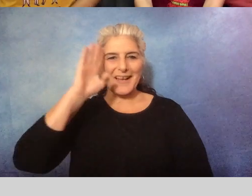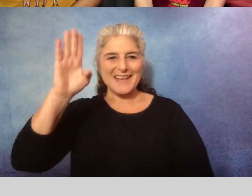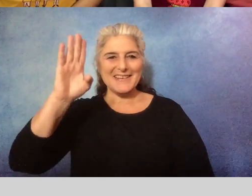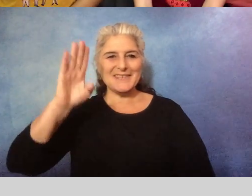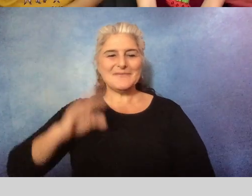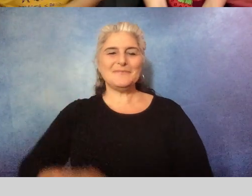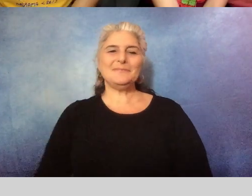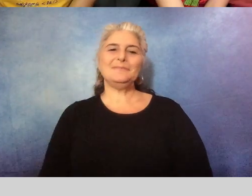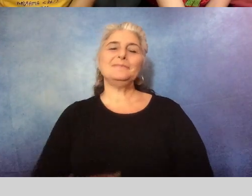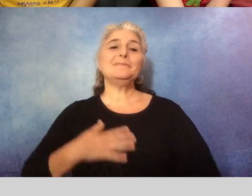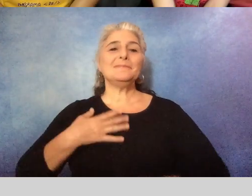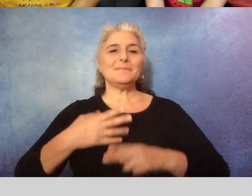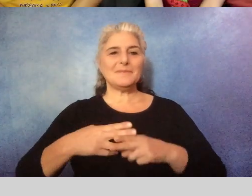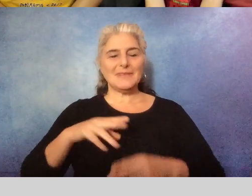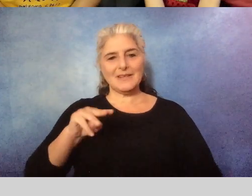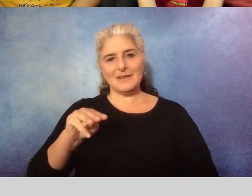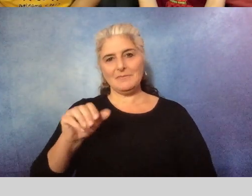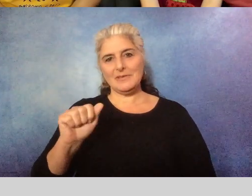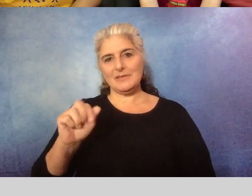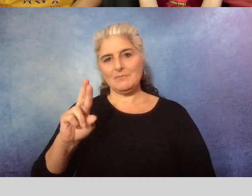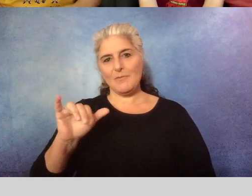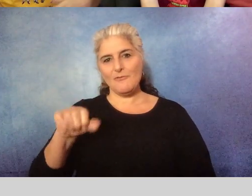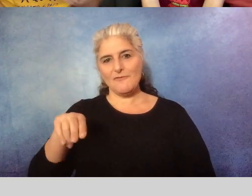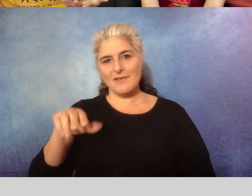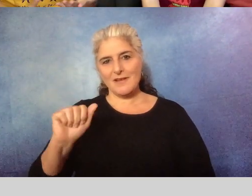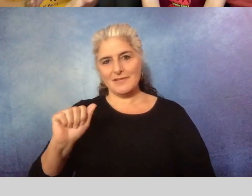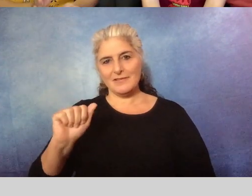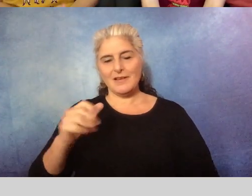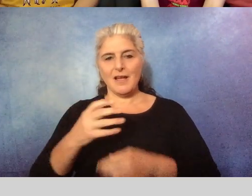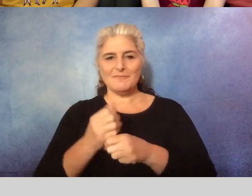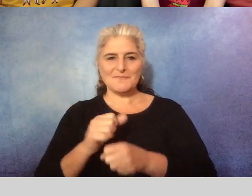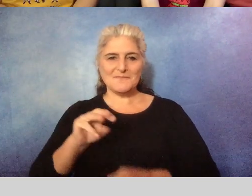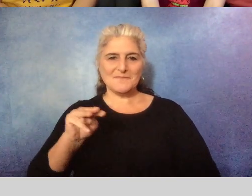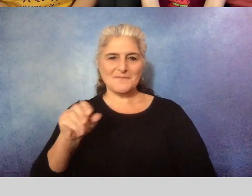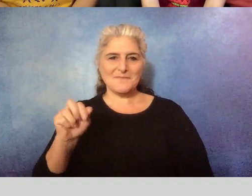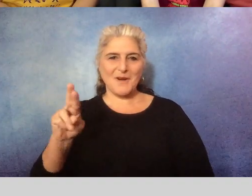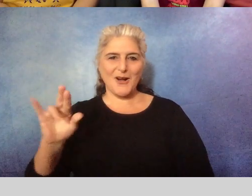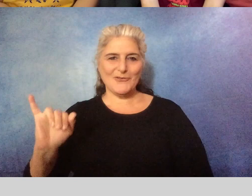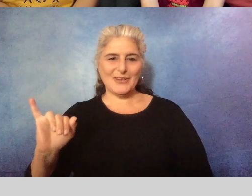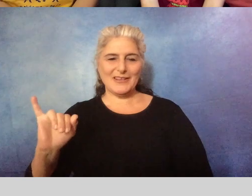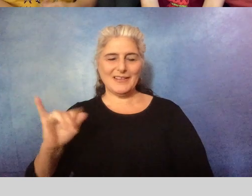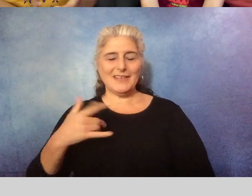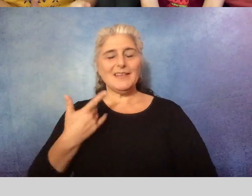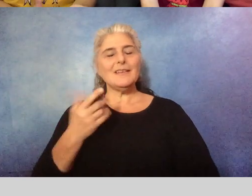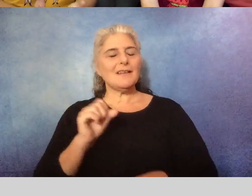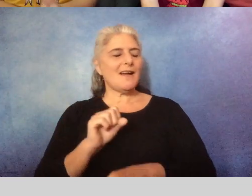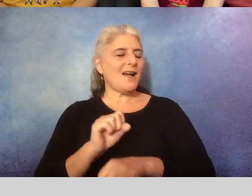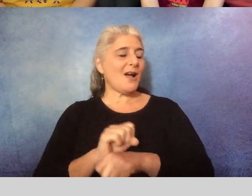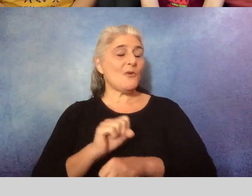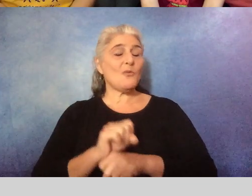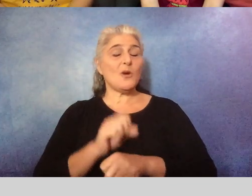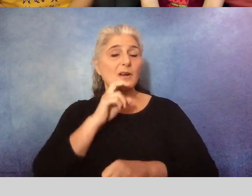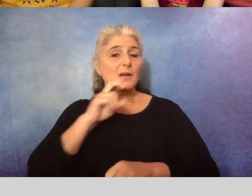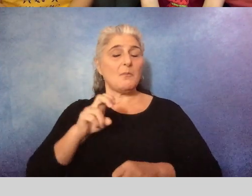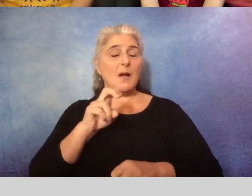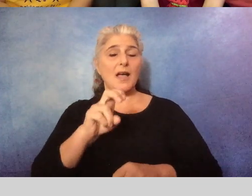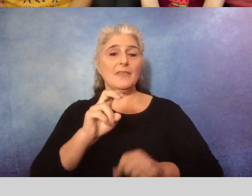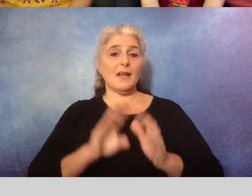[Mariella] Hi, my name is Mariella or just Mari. I'm a Python developer who keeps getting